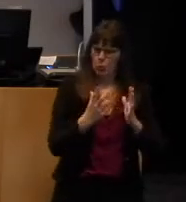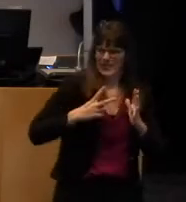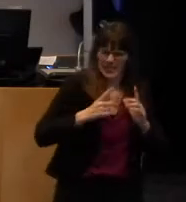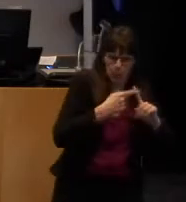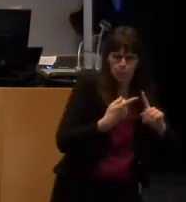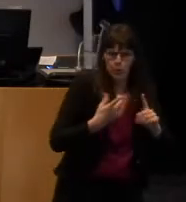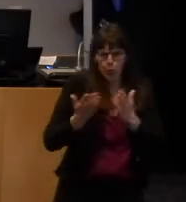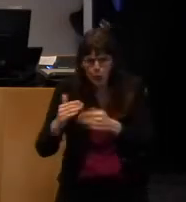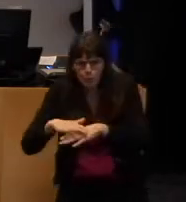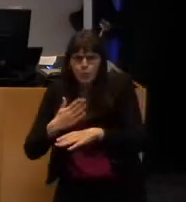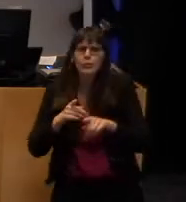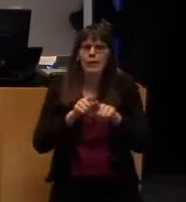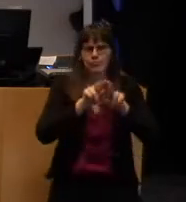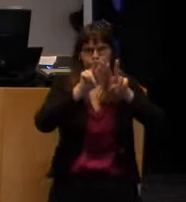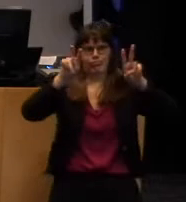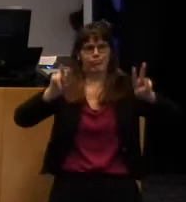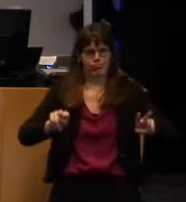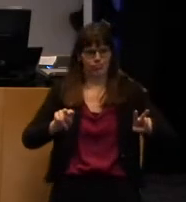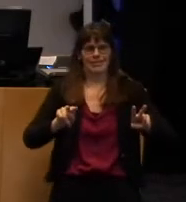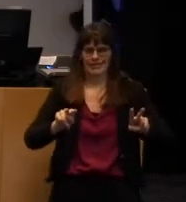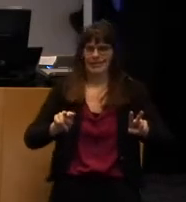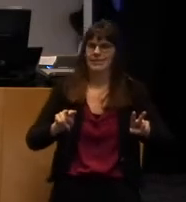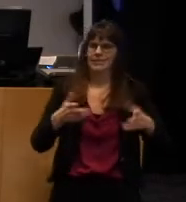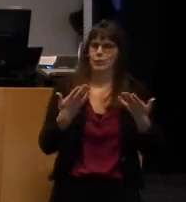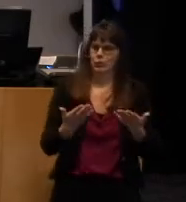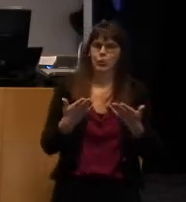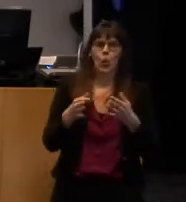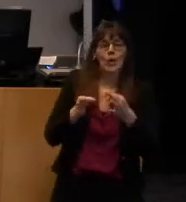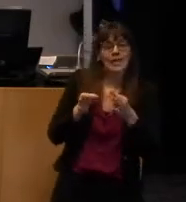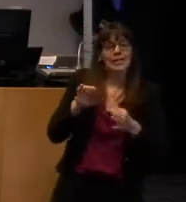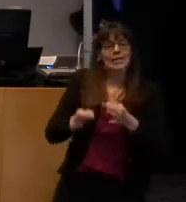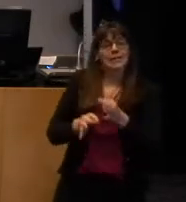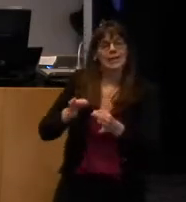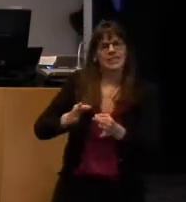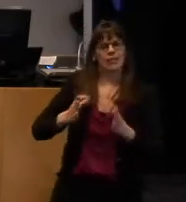so we get an overall view of what I call the strategic behaviour of interpreters.